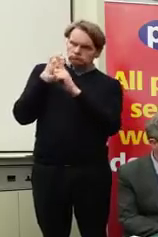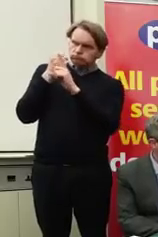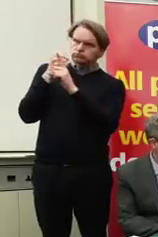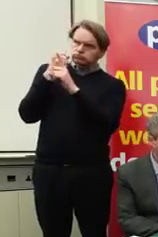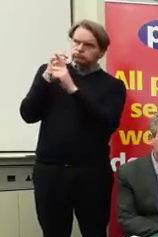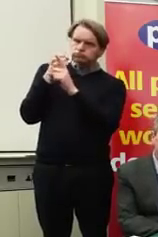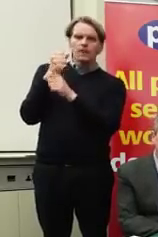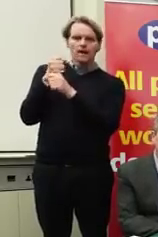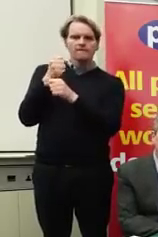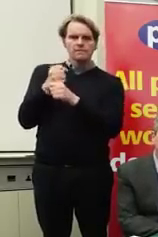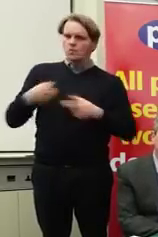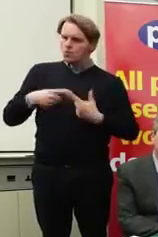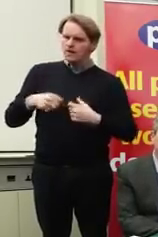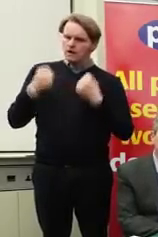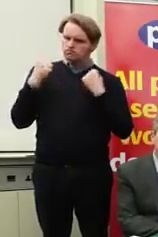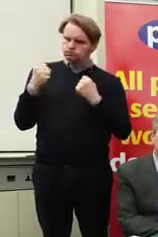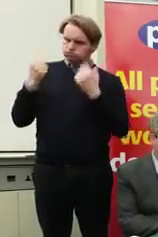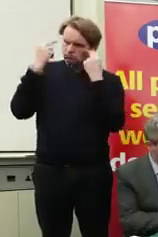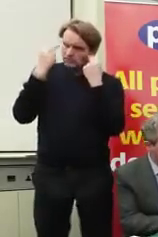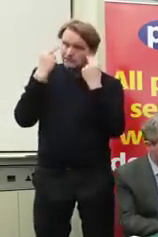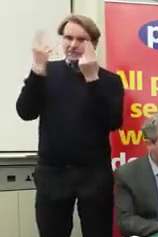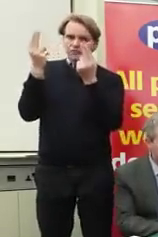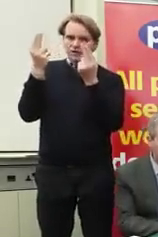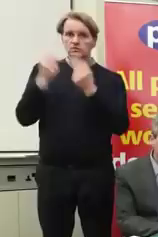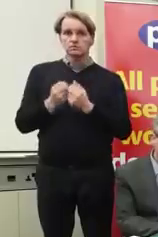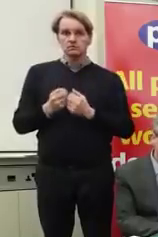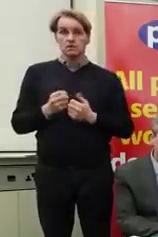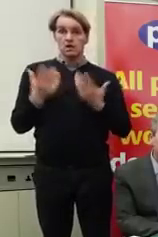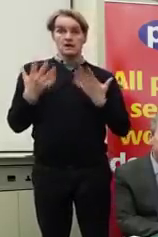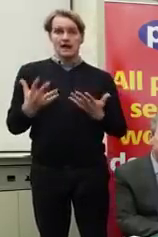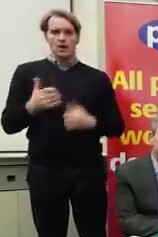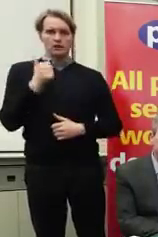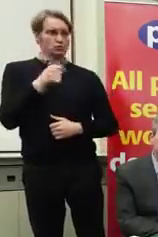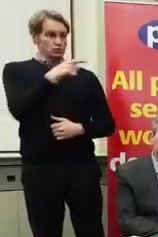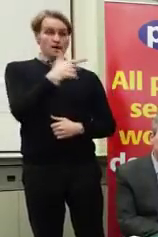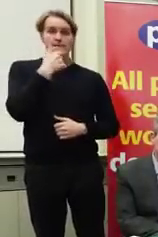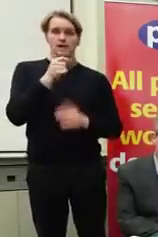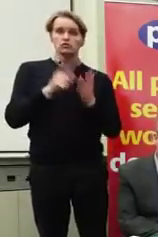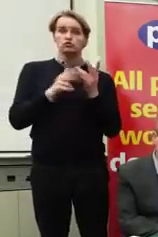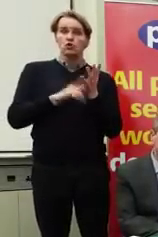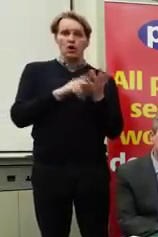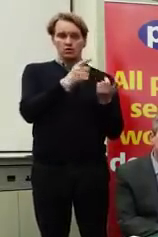serious and it is great to have John here and John has supported us for many